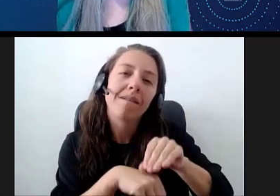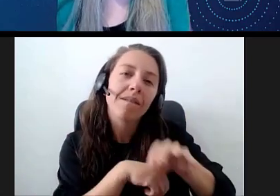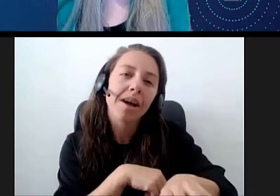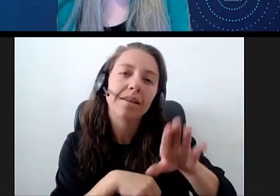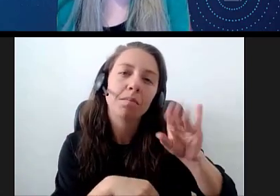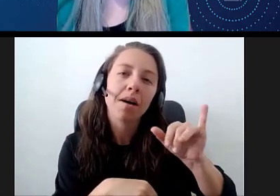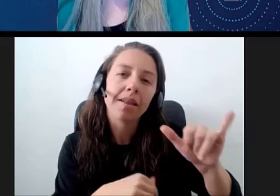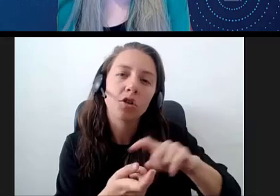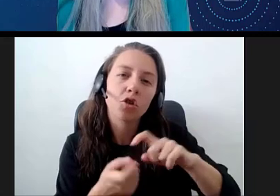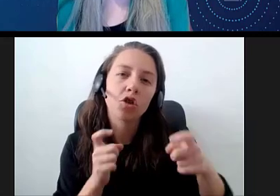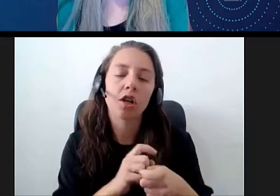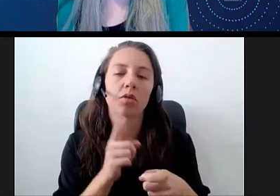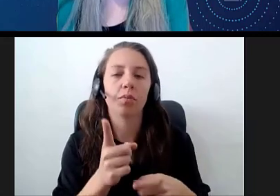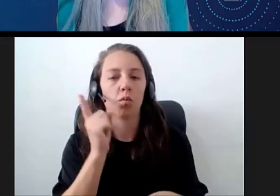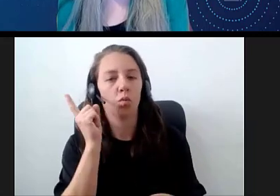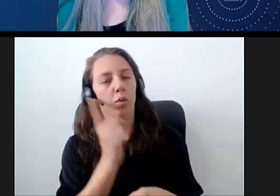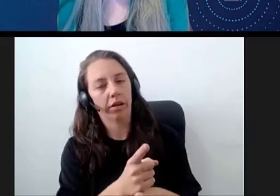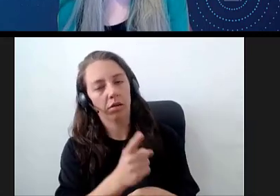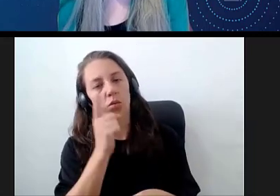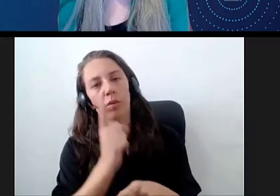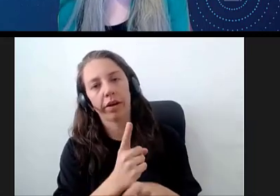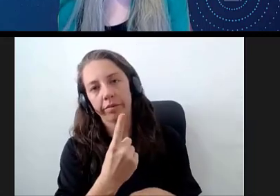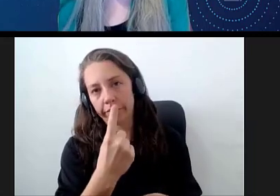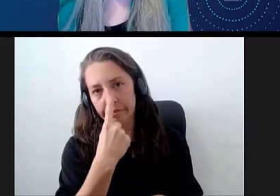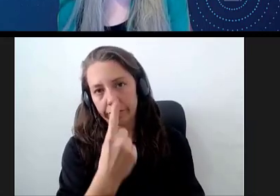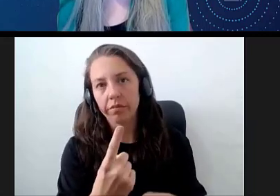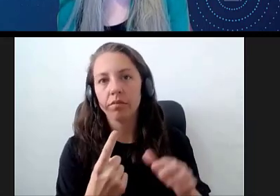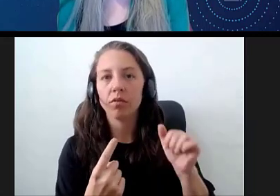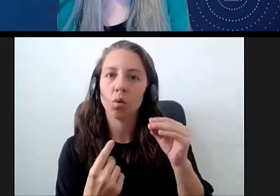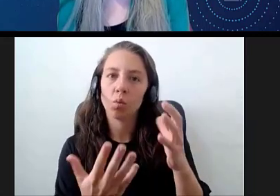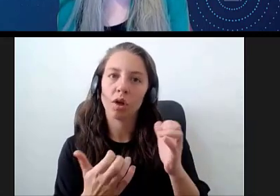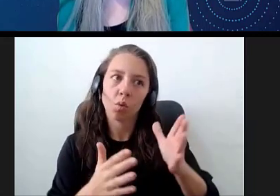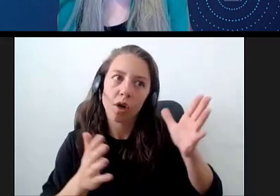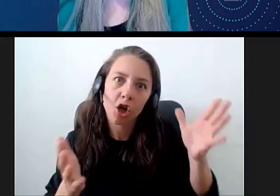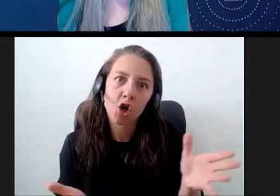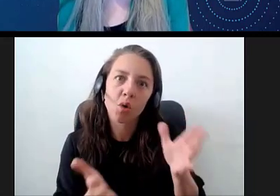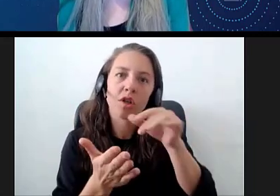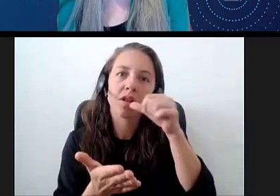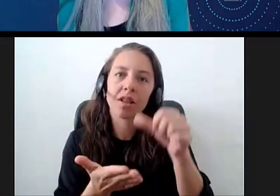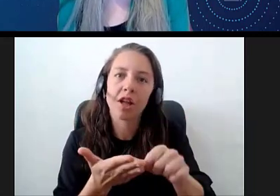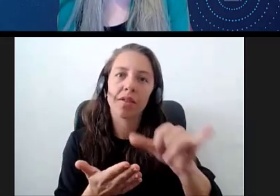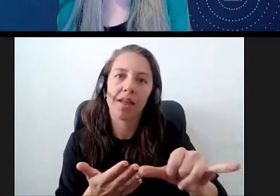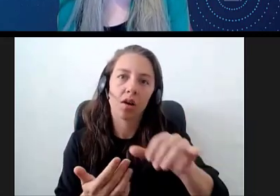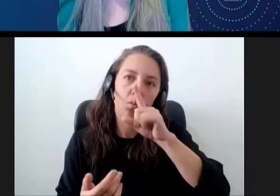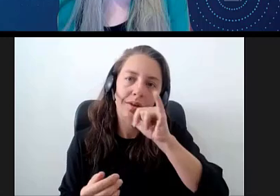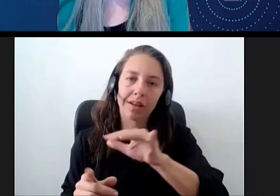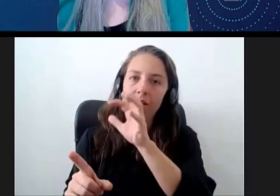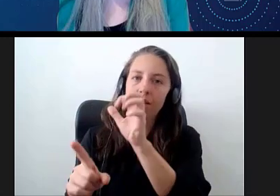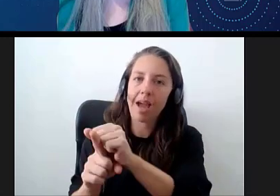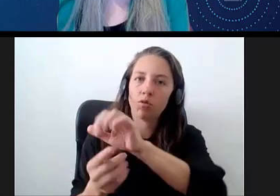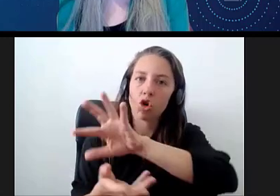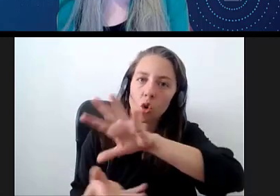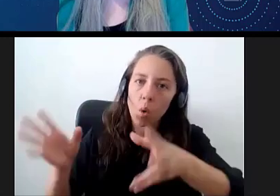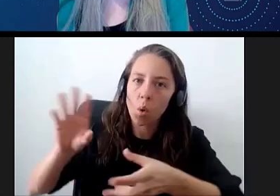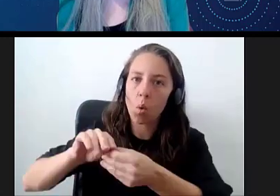You know, the goal is to encourage letters that capture the whole candidate so reviewers can identify the candidates that are most likely to benefit from the training